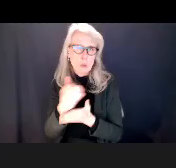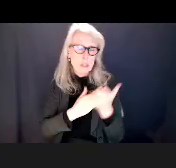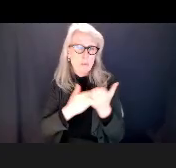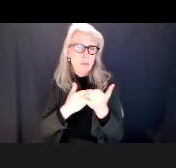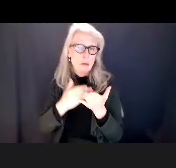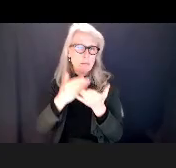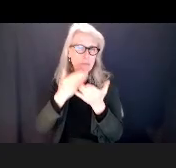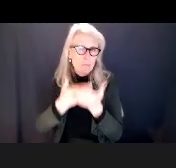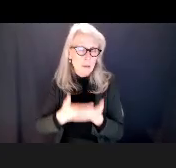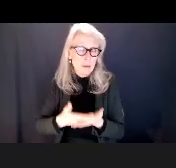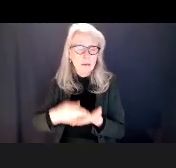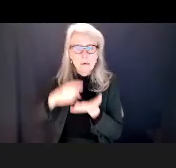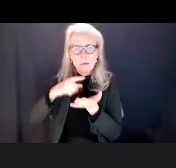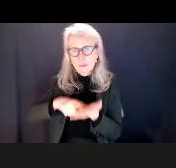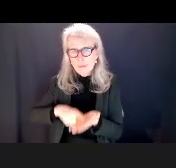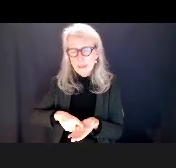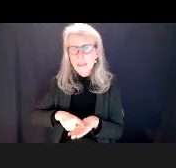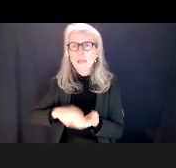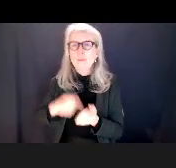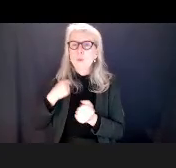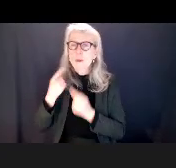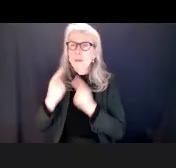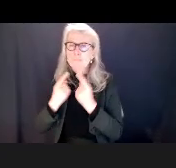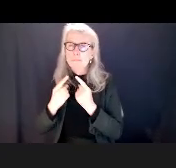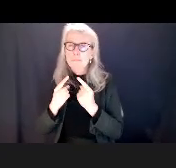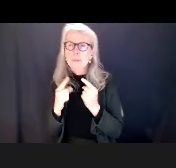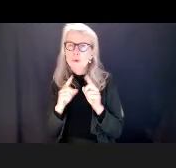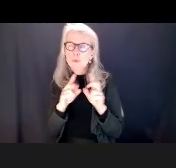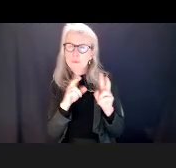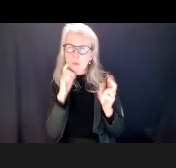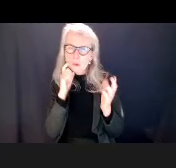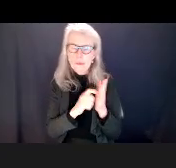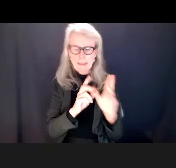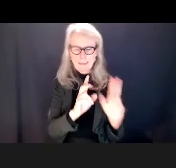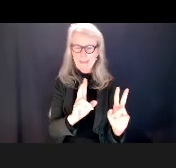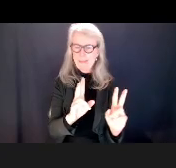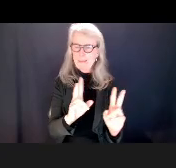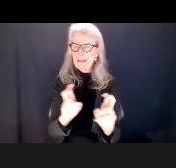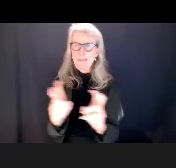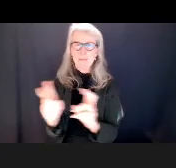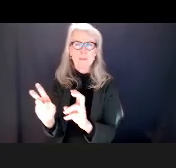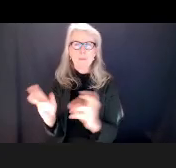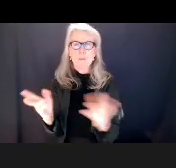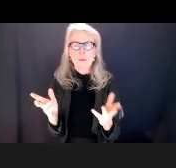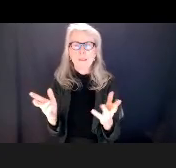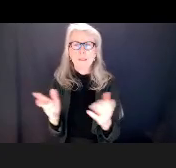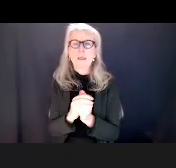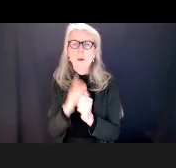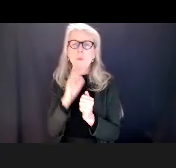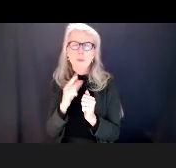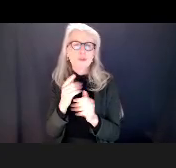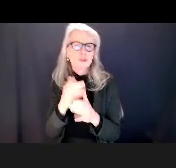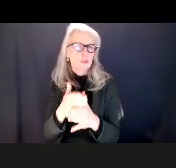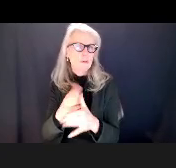through our very preliminary thematic analysis of transcripts. Uh, and it's revolving around